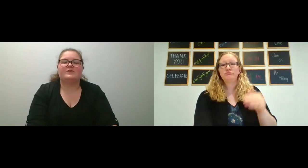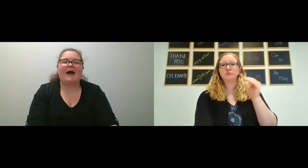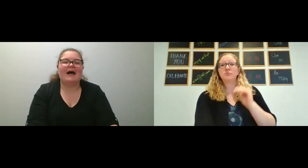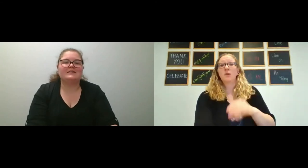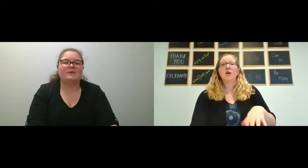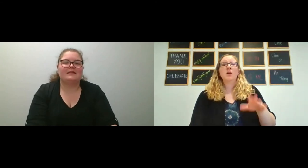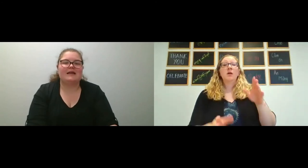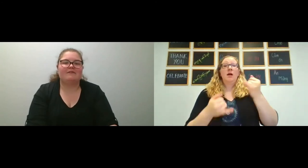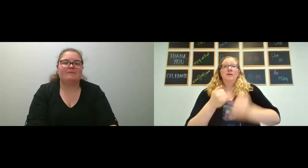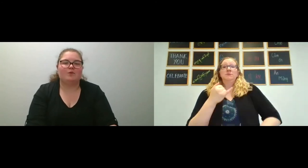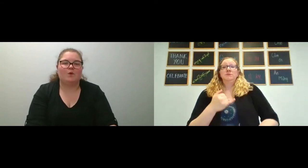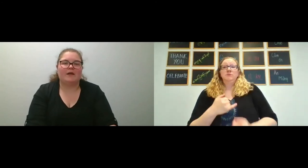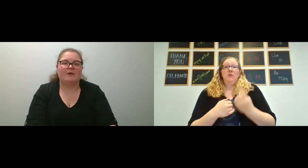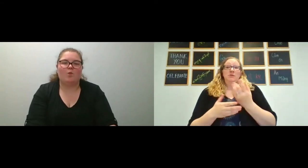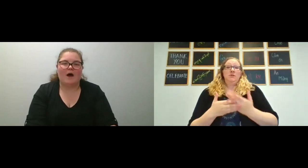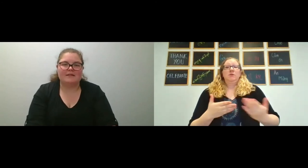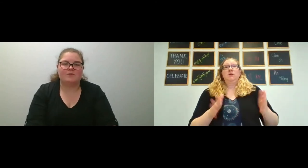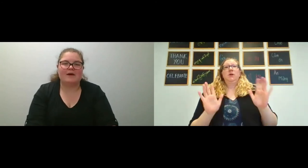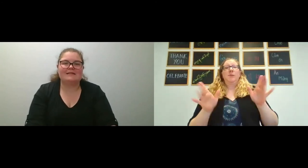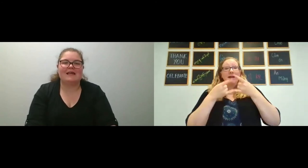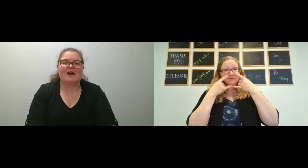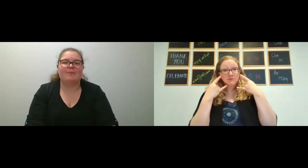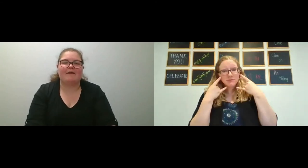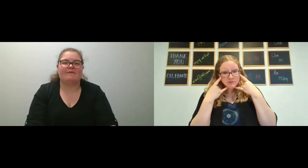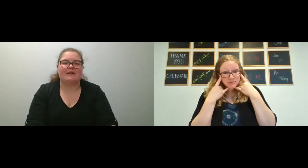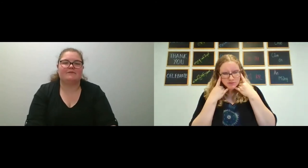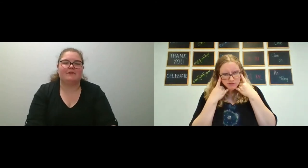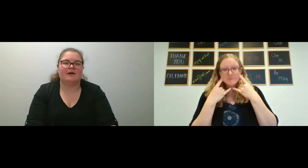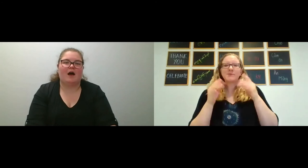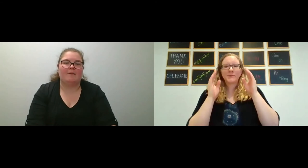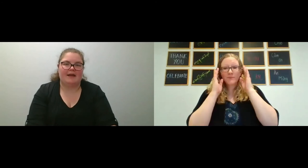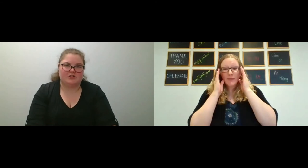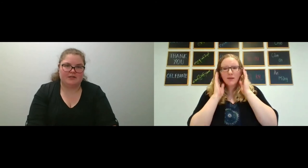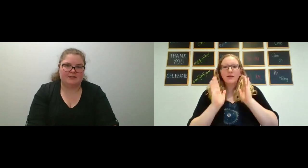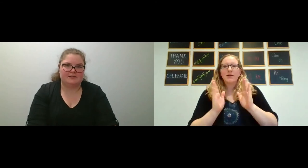to ask what the Deaf employee wants. What is their preference for accommodations?